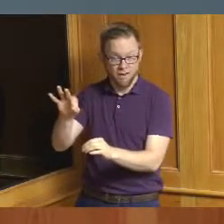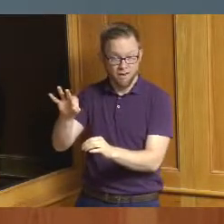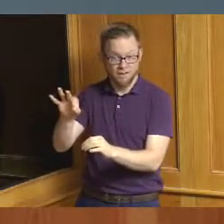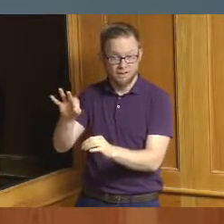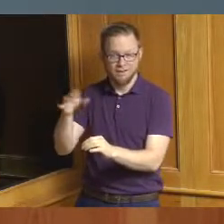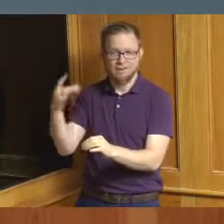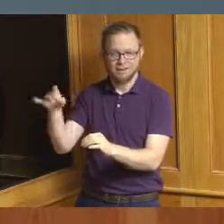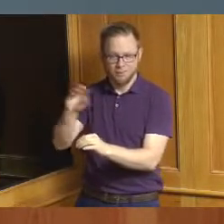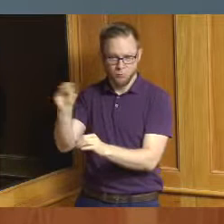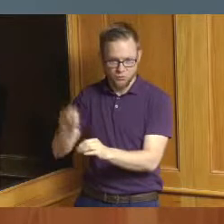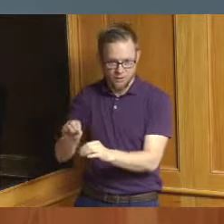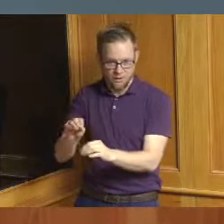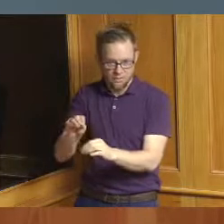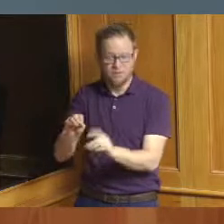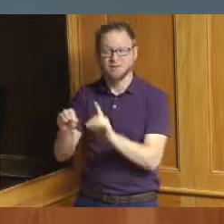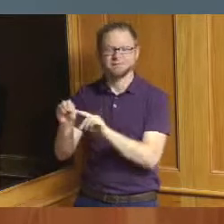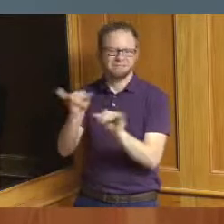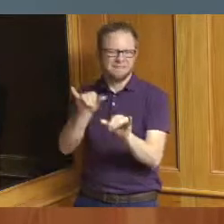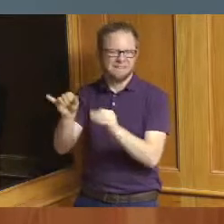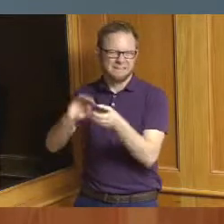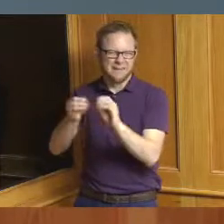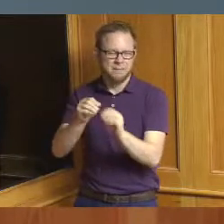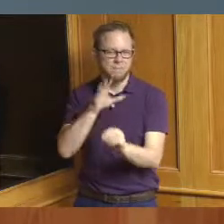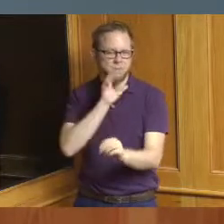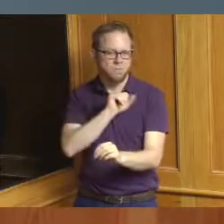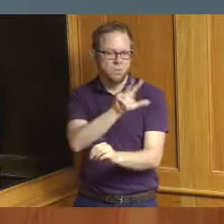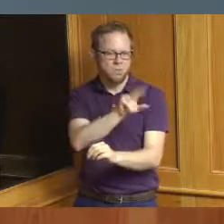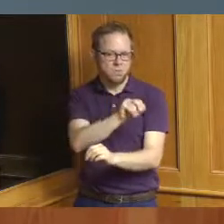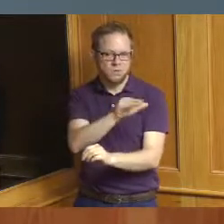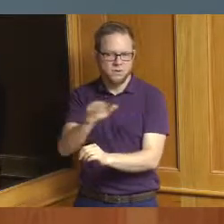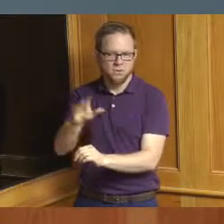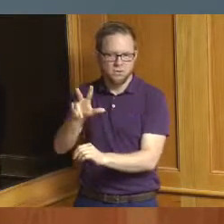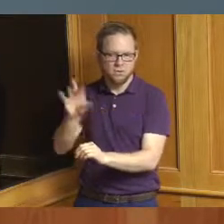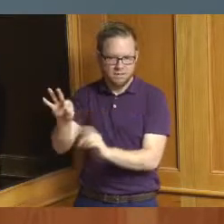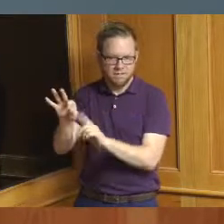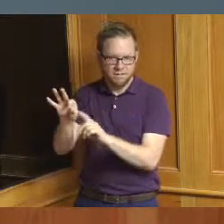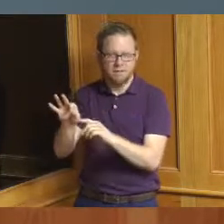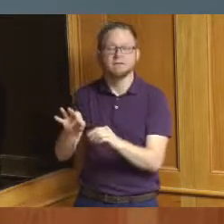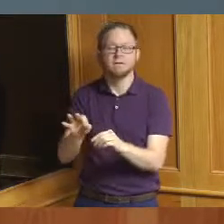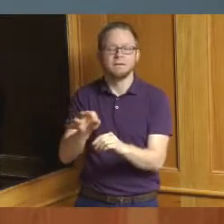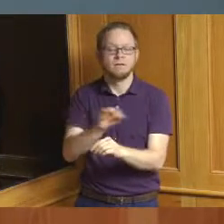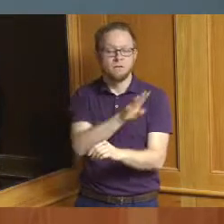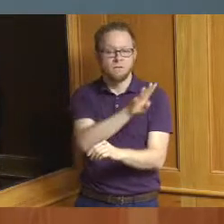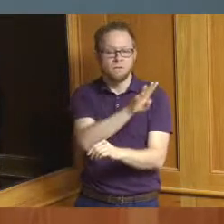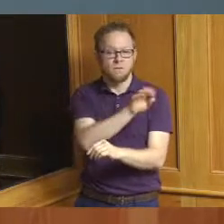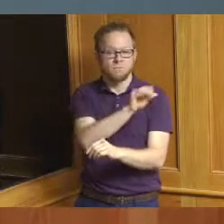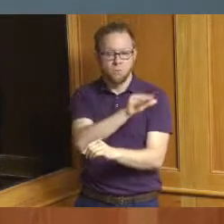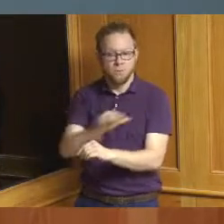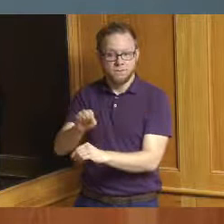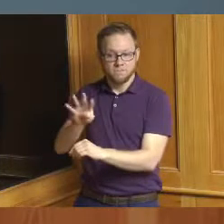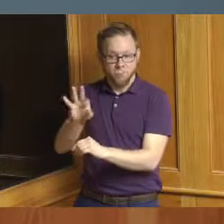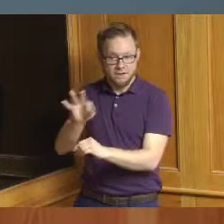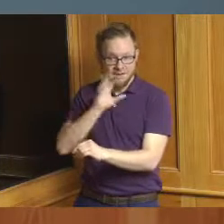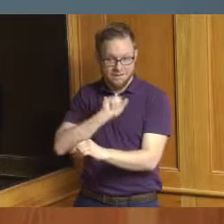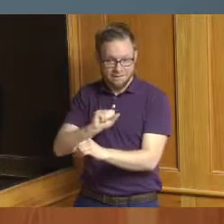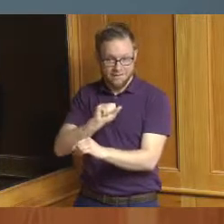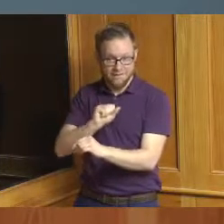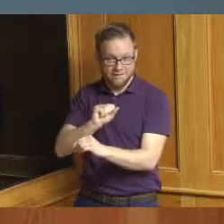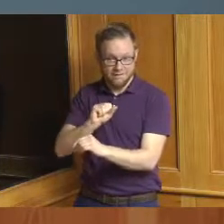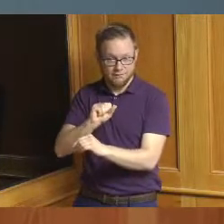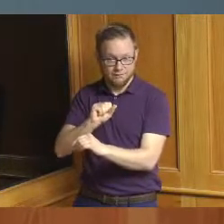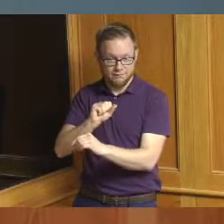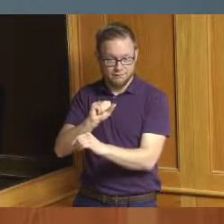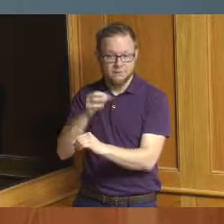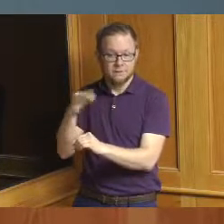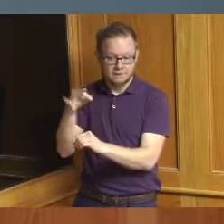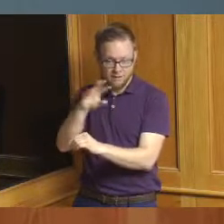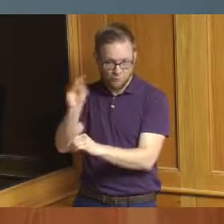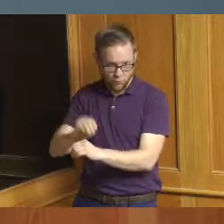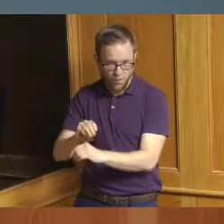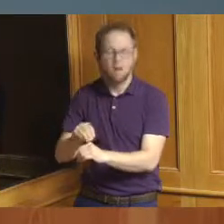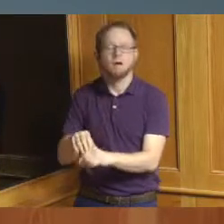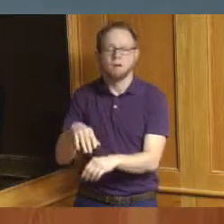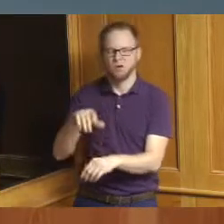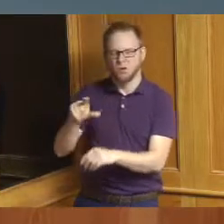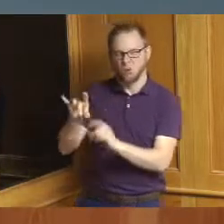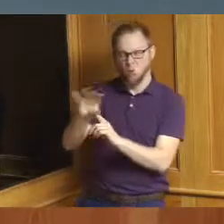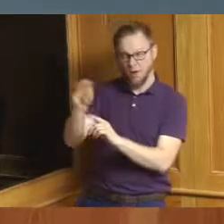18 also for 30 to 39 year olds 19 for 40 to 49 year olds 28 of vaccines were